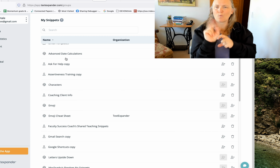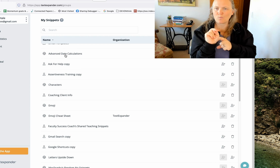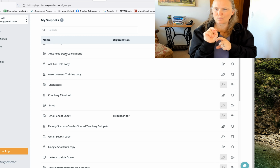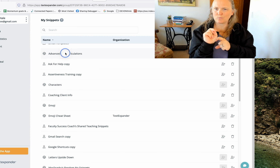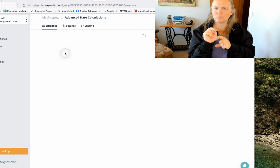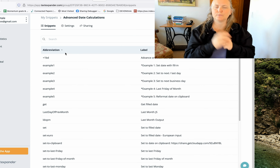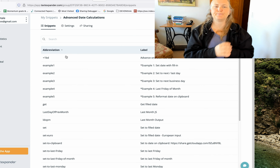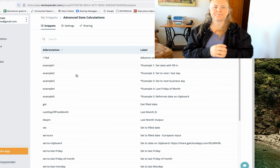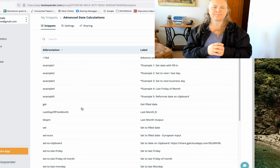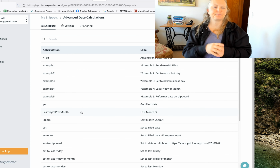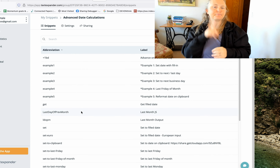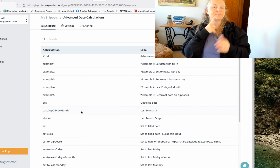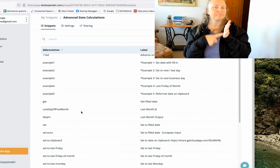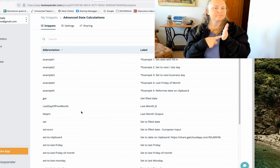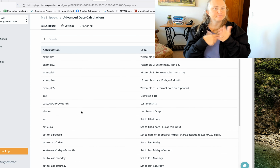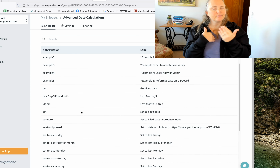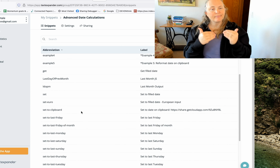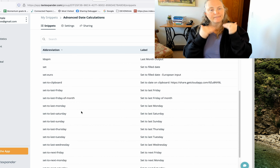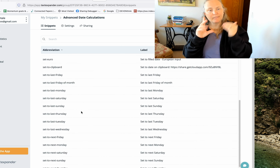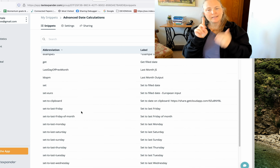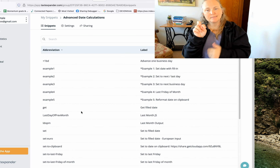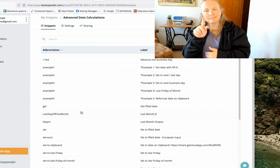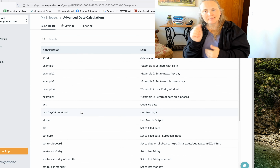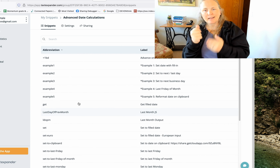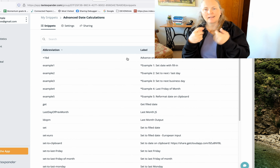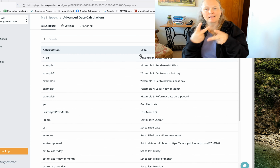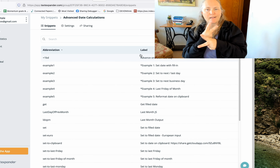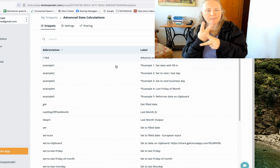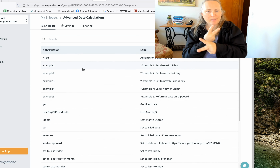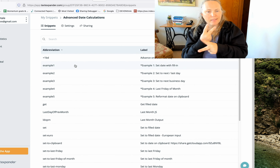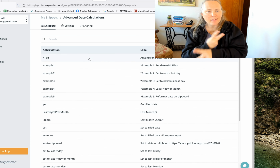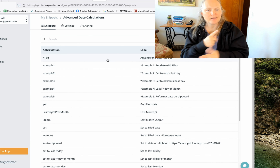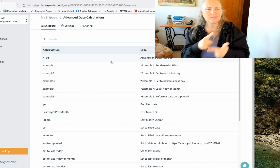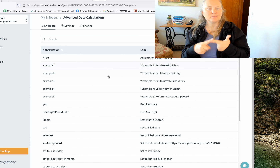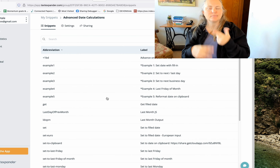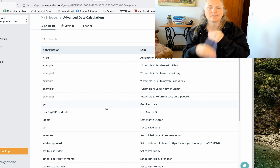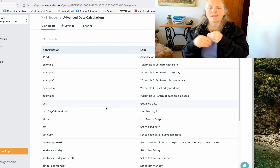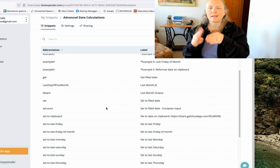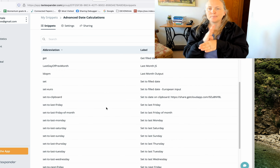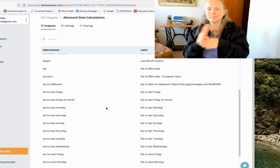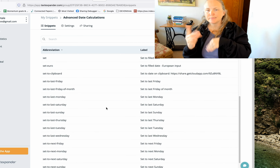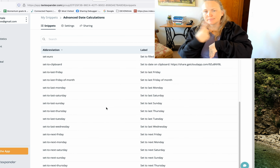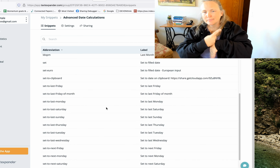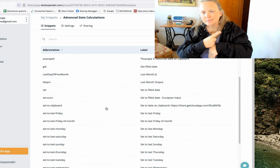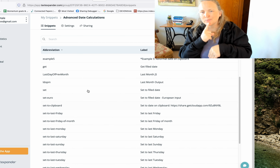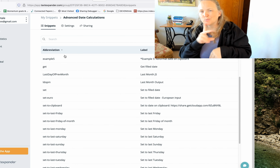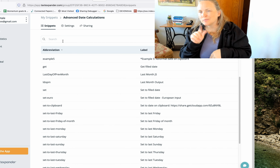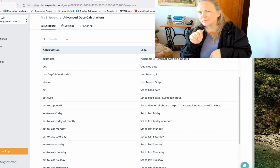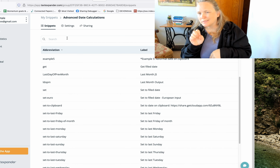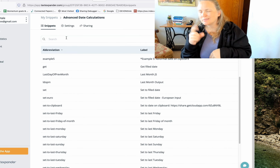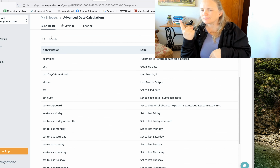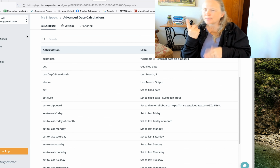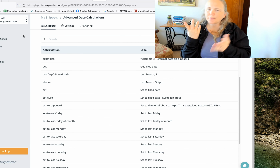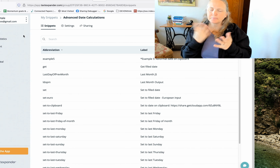So for example, I have advanced data calculations to add a business day to a date that I'm giving and so forth.